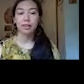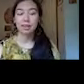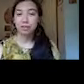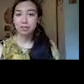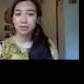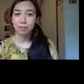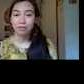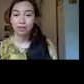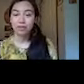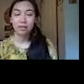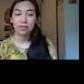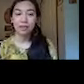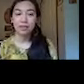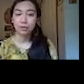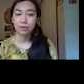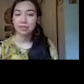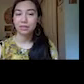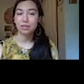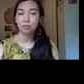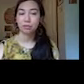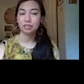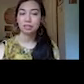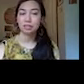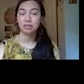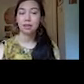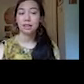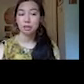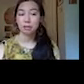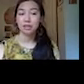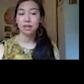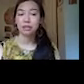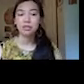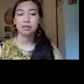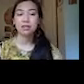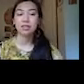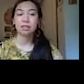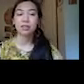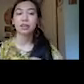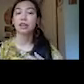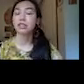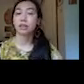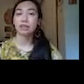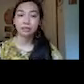of the benefits of the arts and creativity to prevention and treatment of health concerns such as encouraging healthy living,